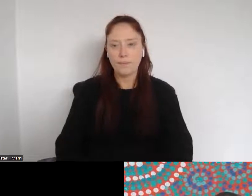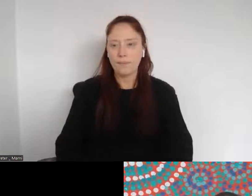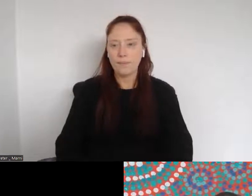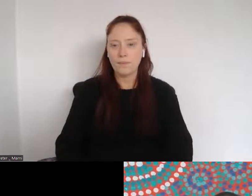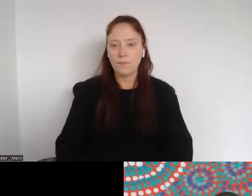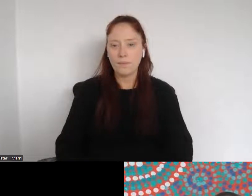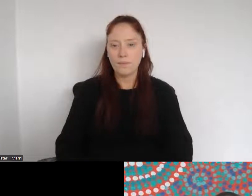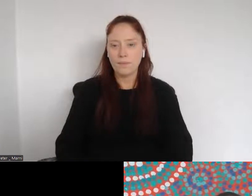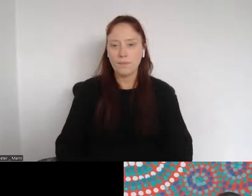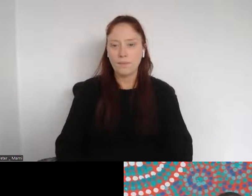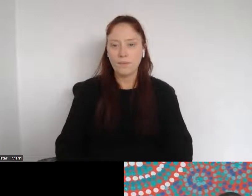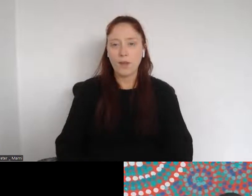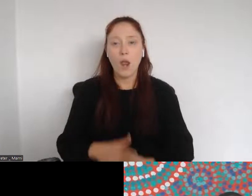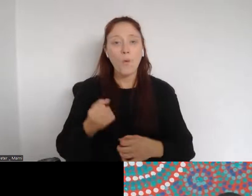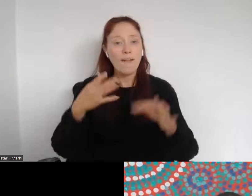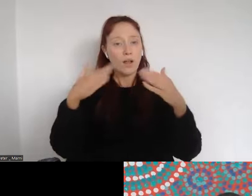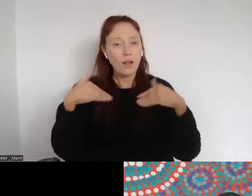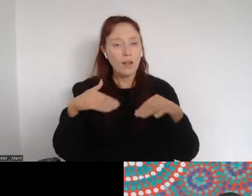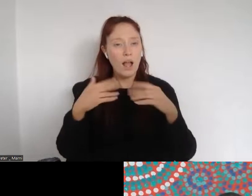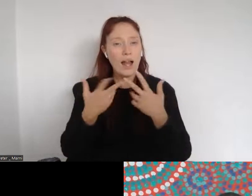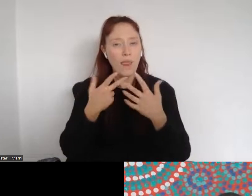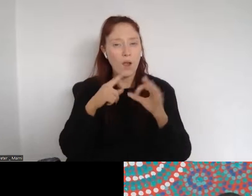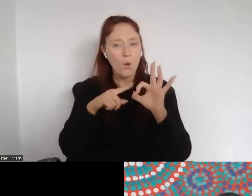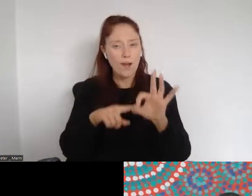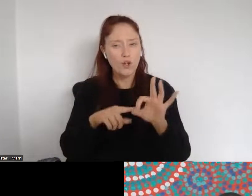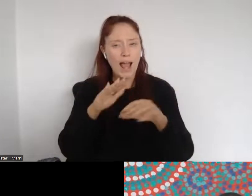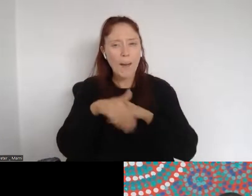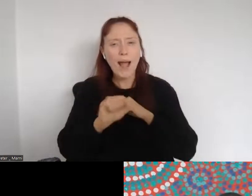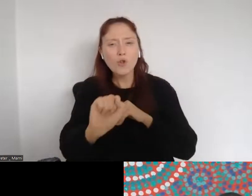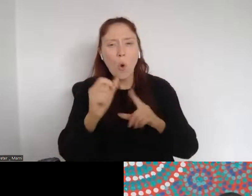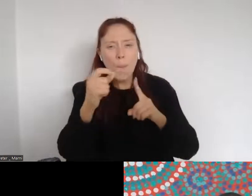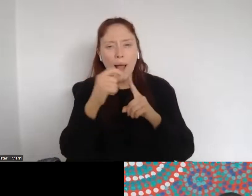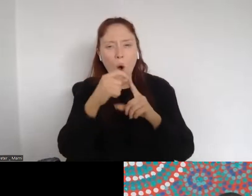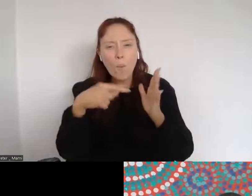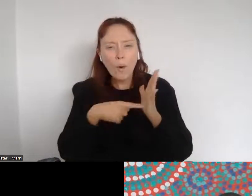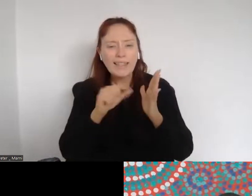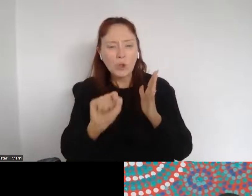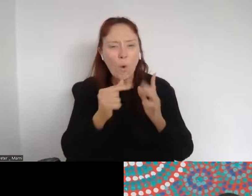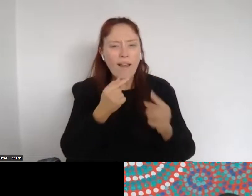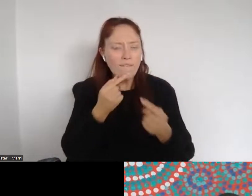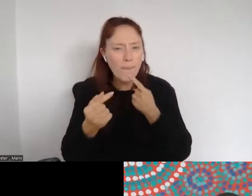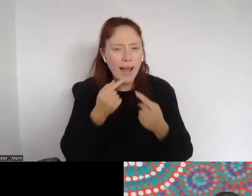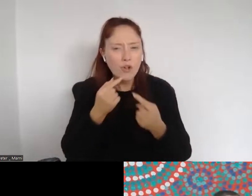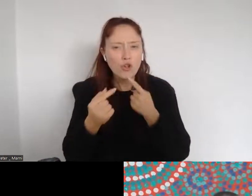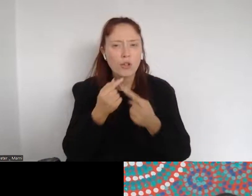Steve: The next question was about slides and information that has been part of the